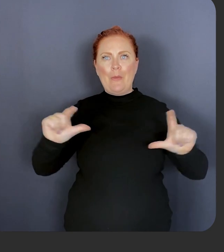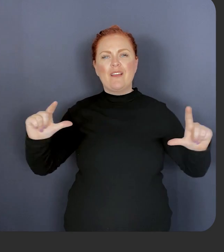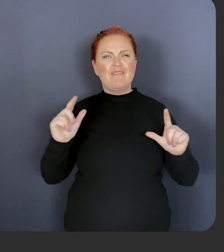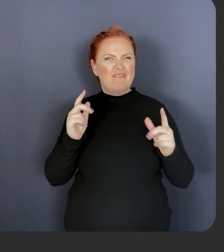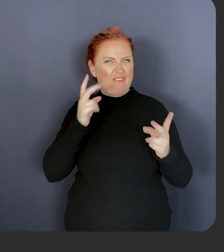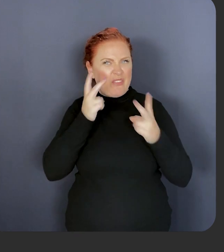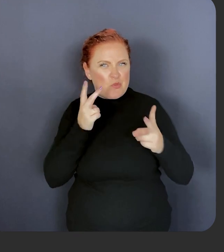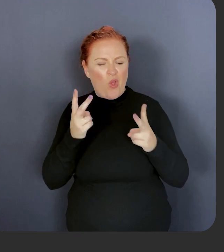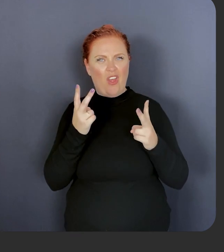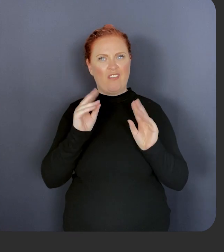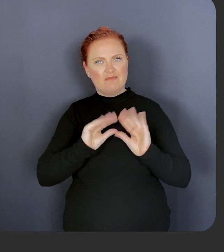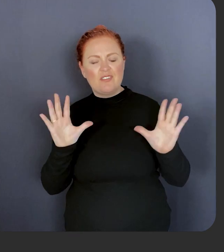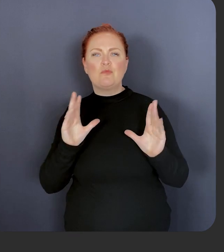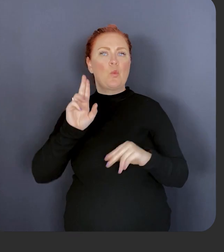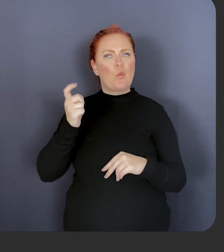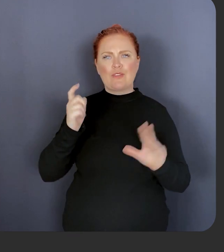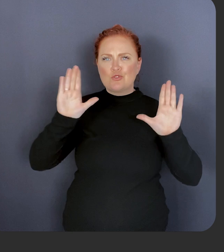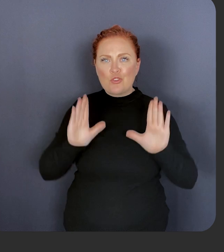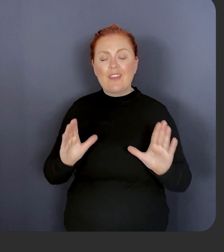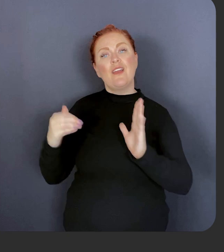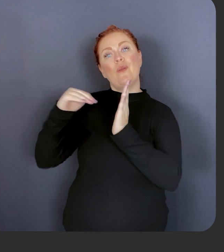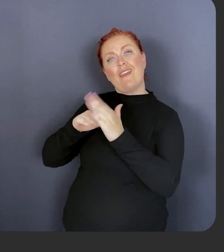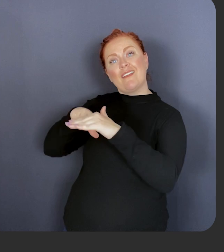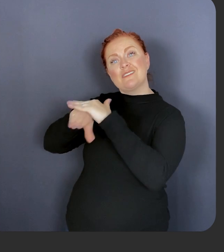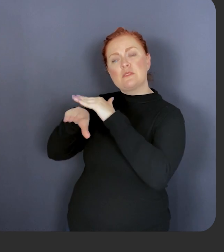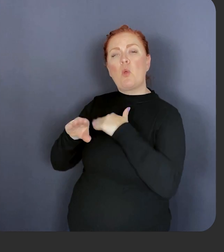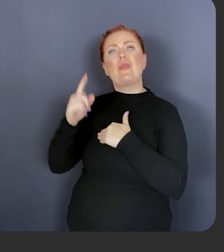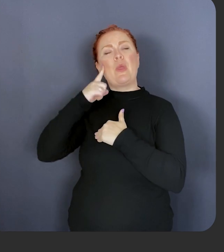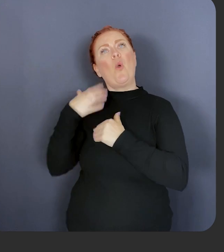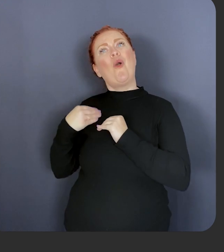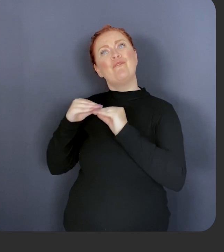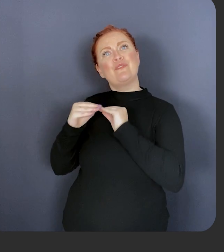The UX is great. So we think about accessibility as just fixing things